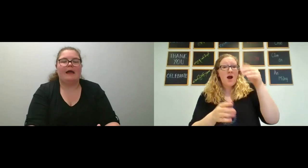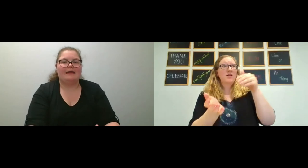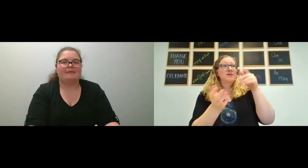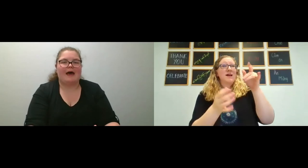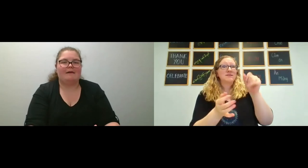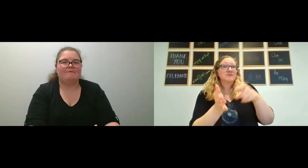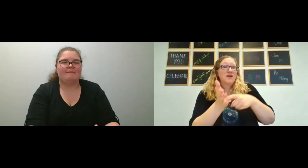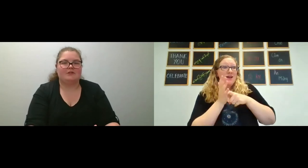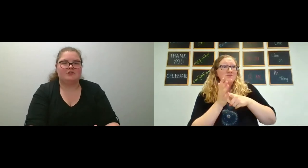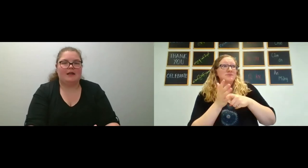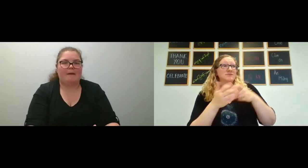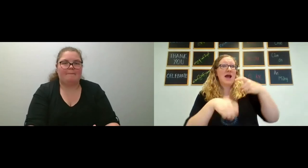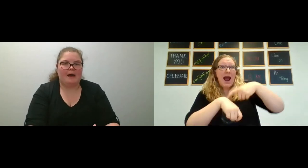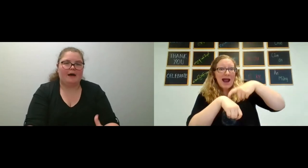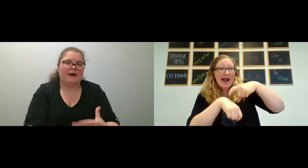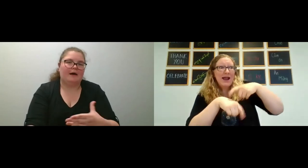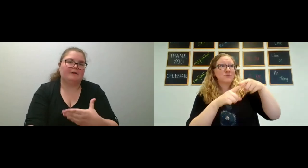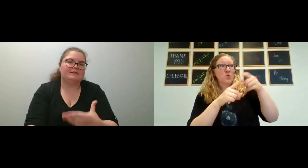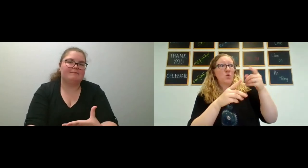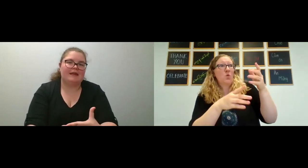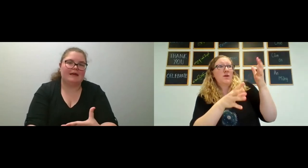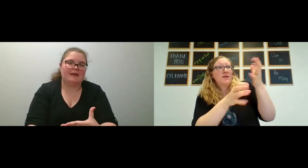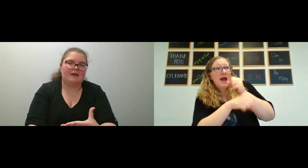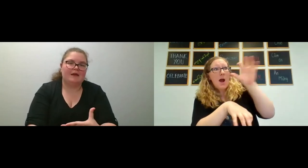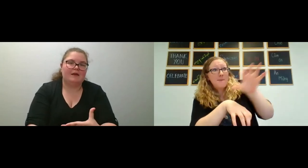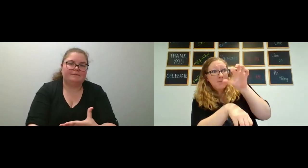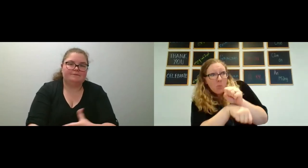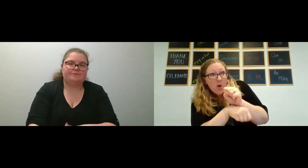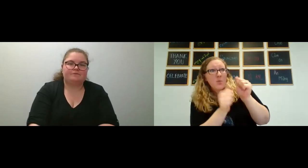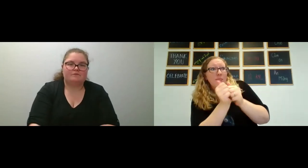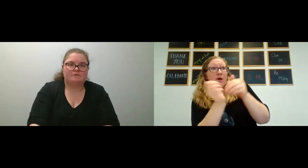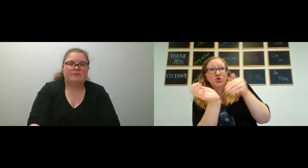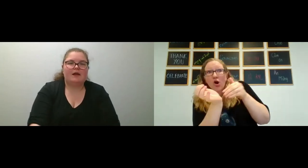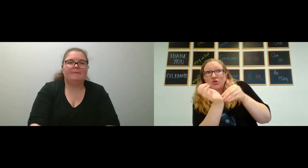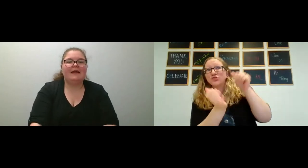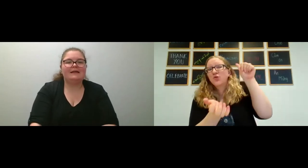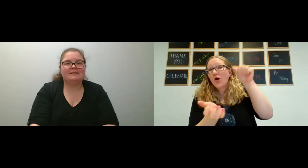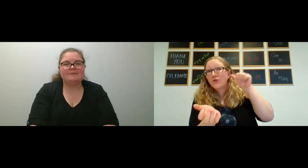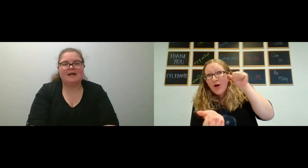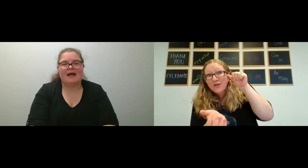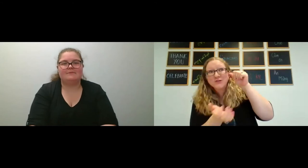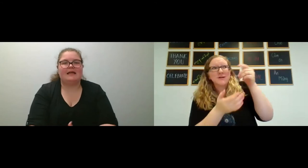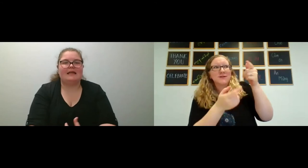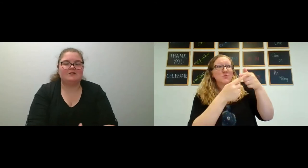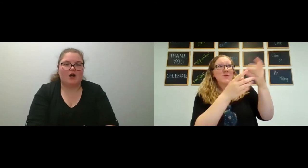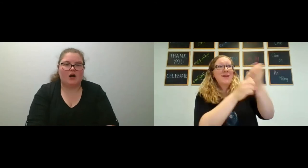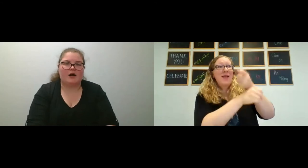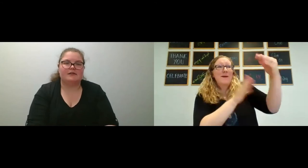and get that information submitted, because sometimes it is hard